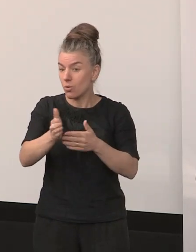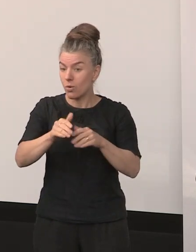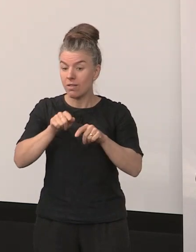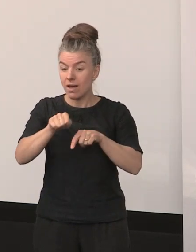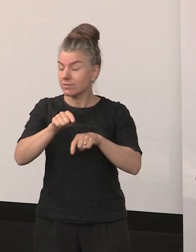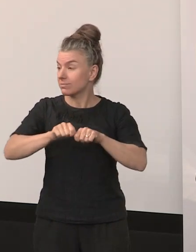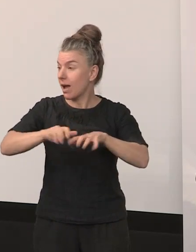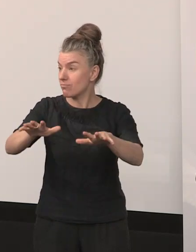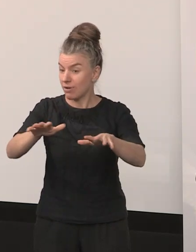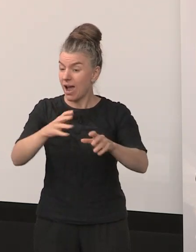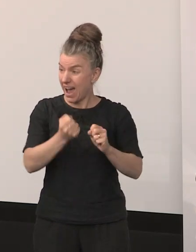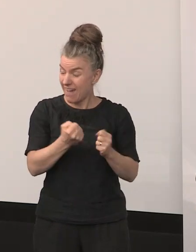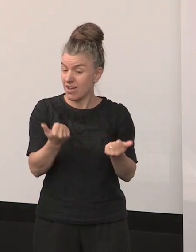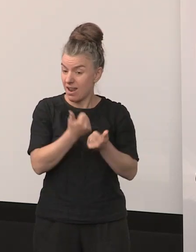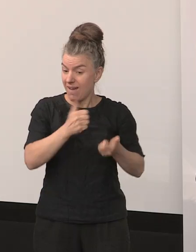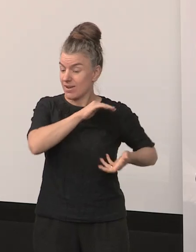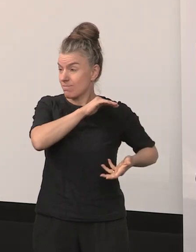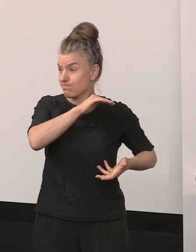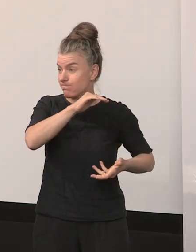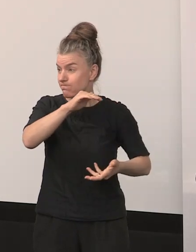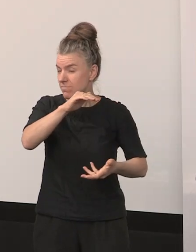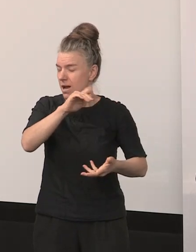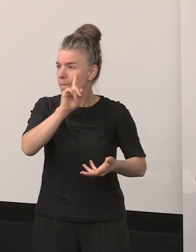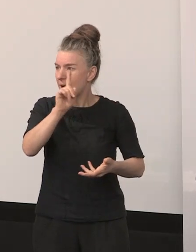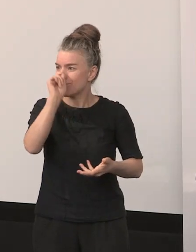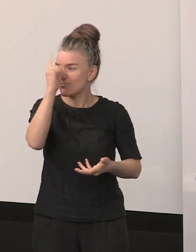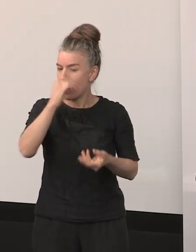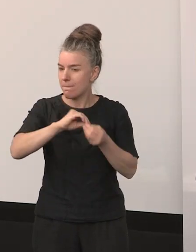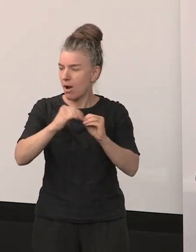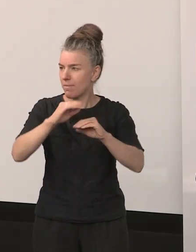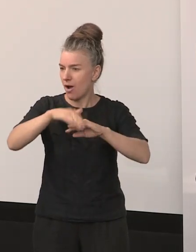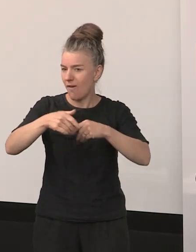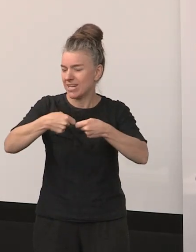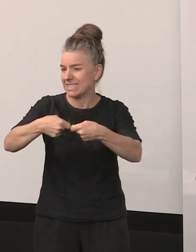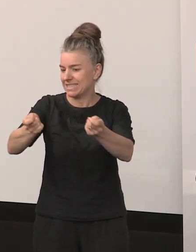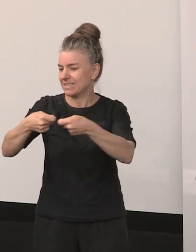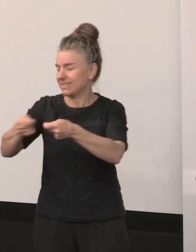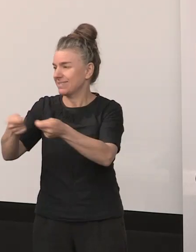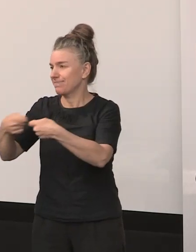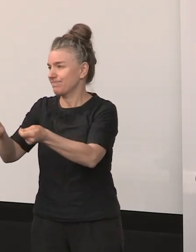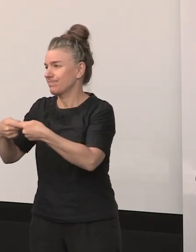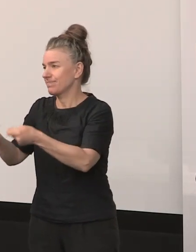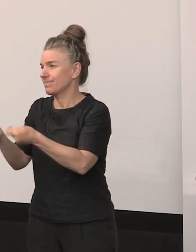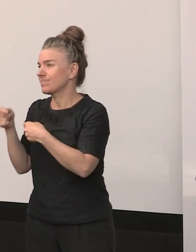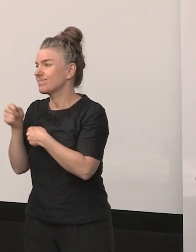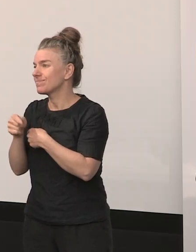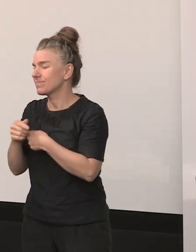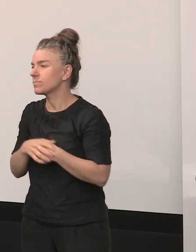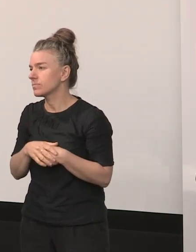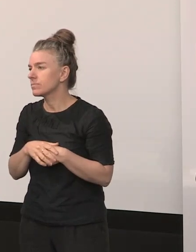Zealand had maintained good stocks and supplies of PPE during the outbreak we were managing, and that once it